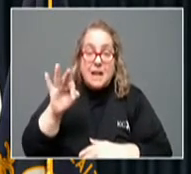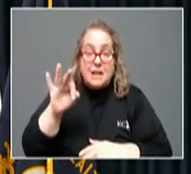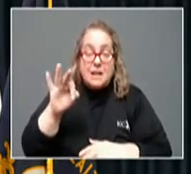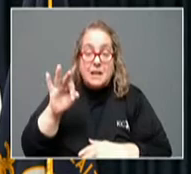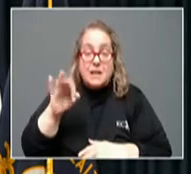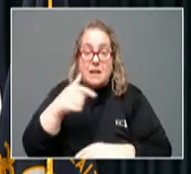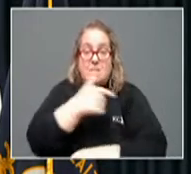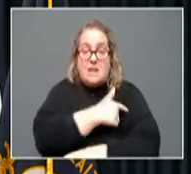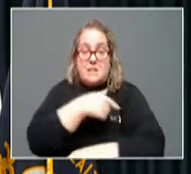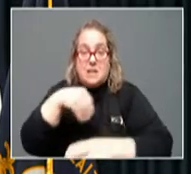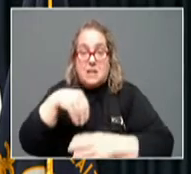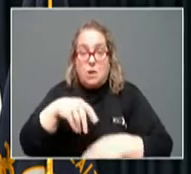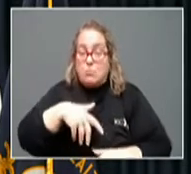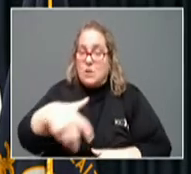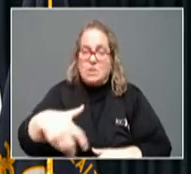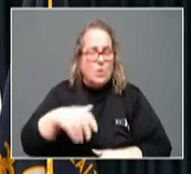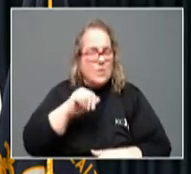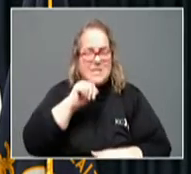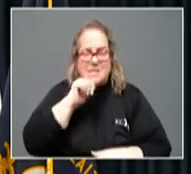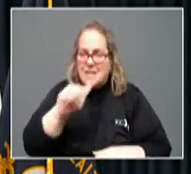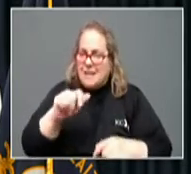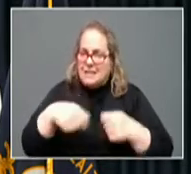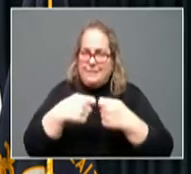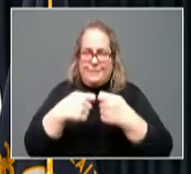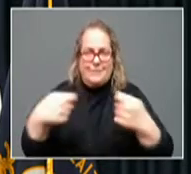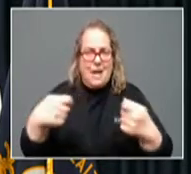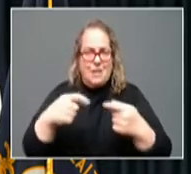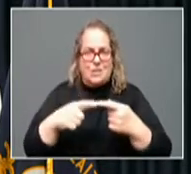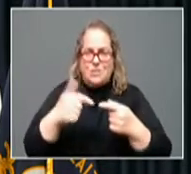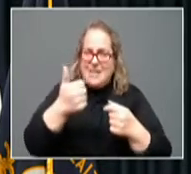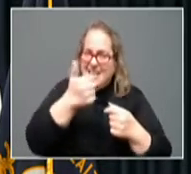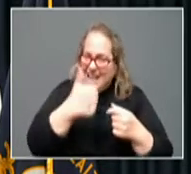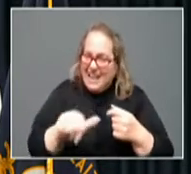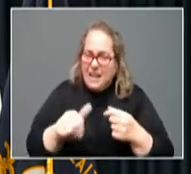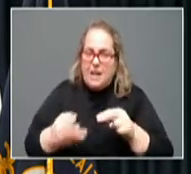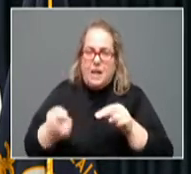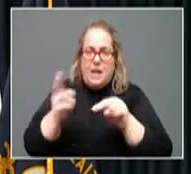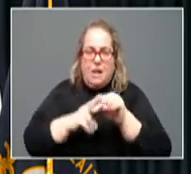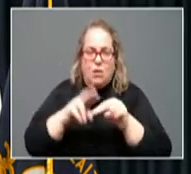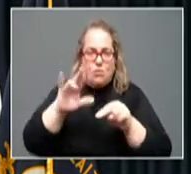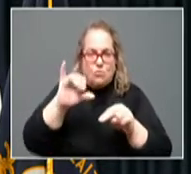associated with any increased risk of preterm birth or a small gestational